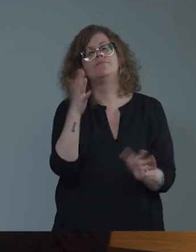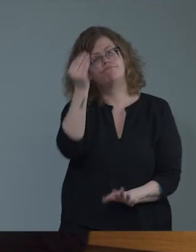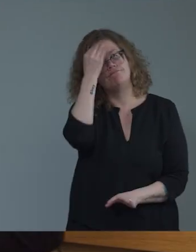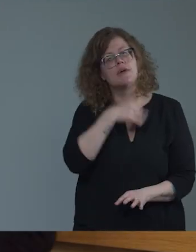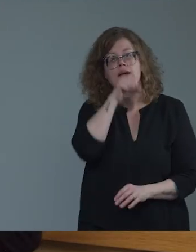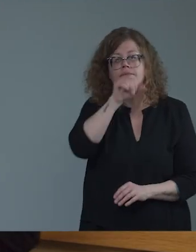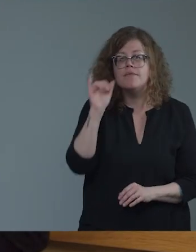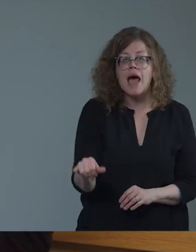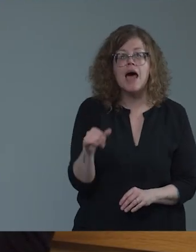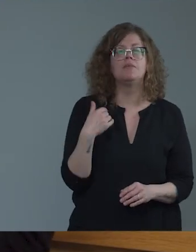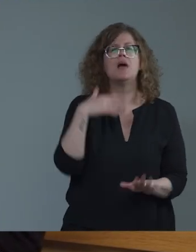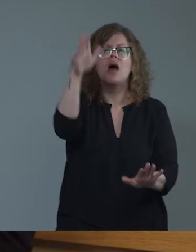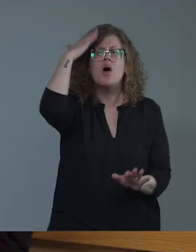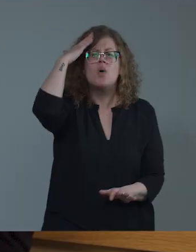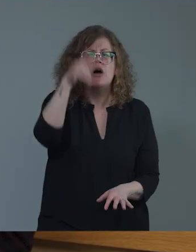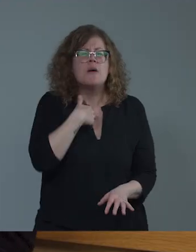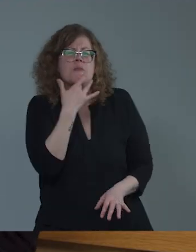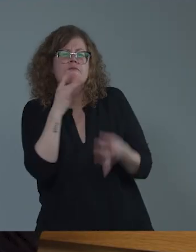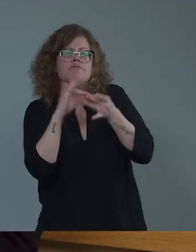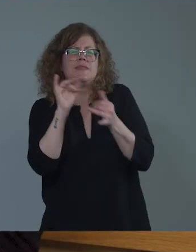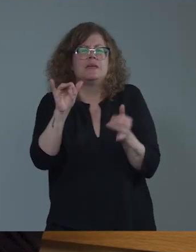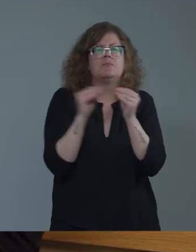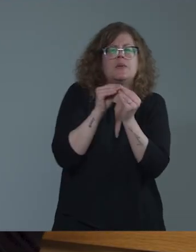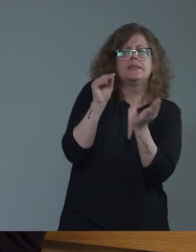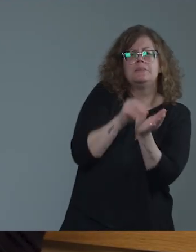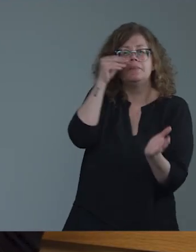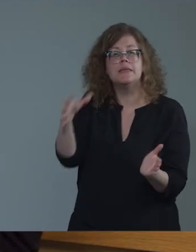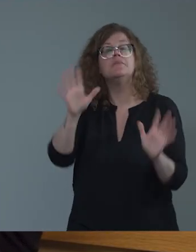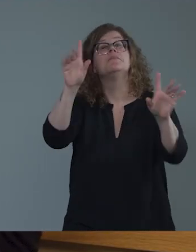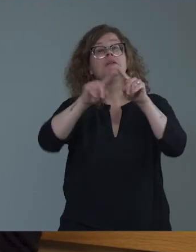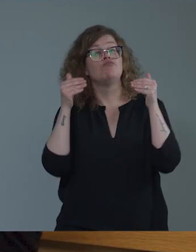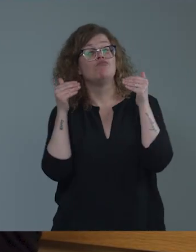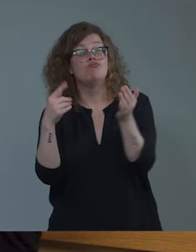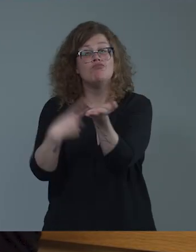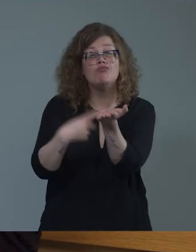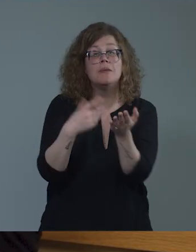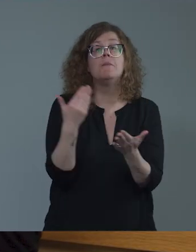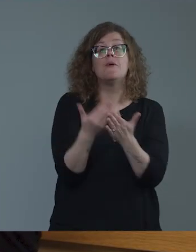different prototypes, different models. That’s when, on the end, just do it, because we present